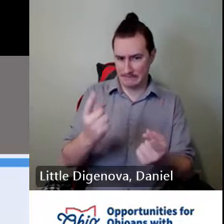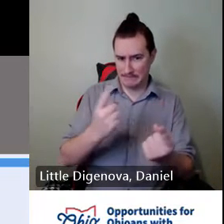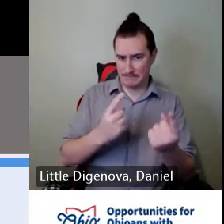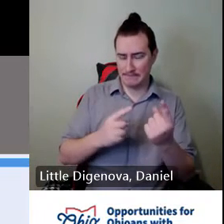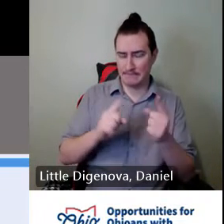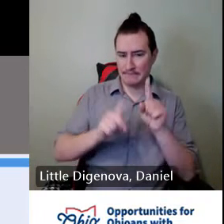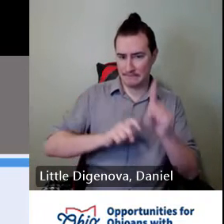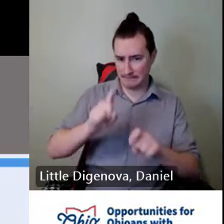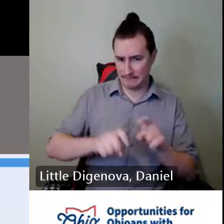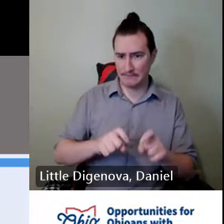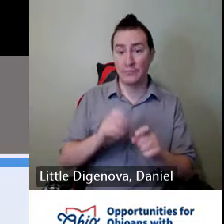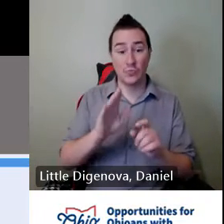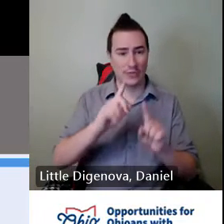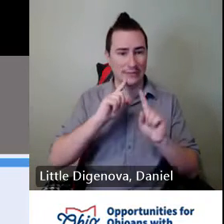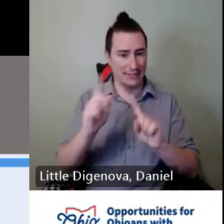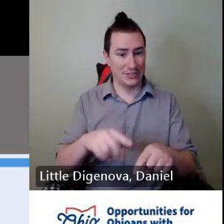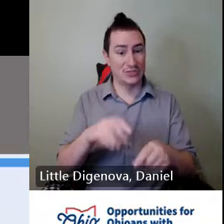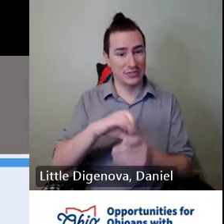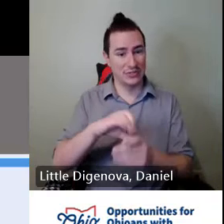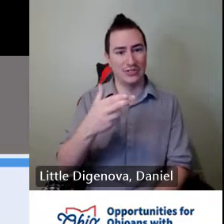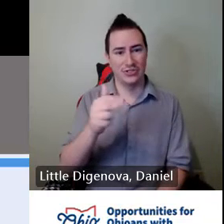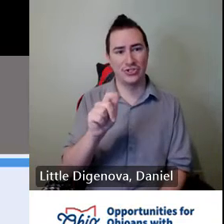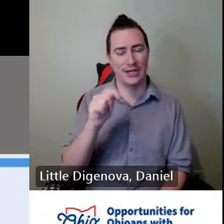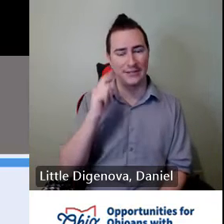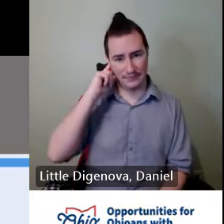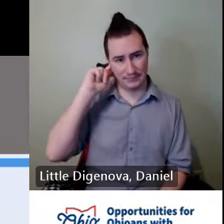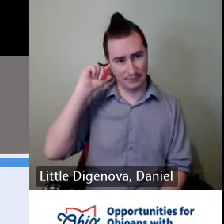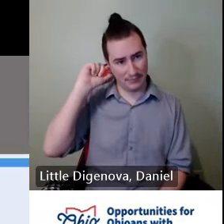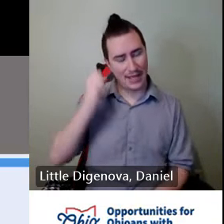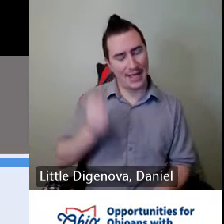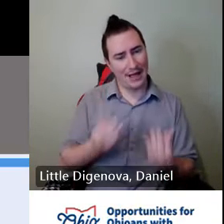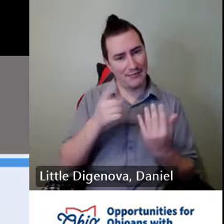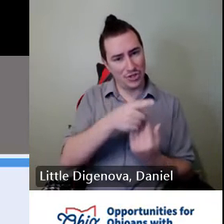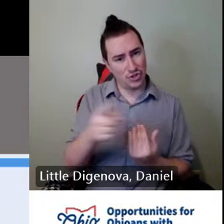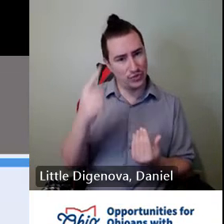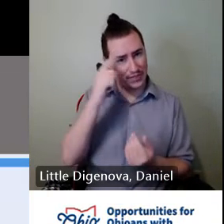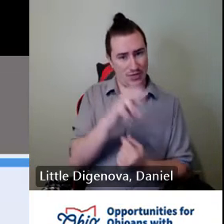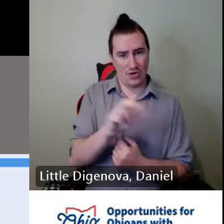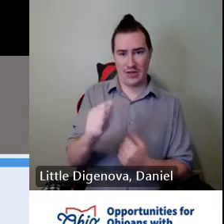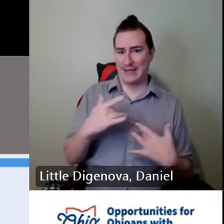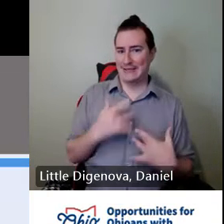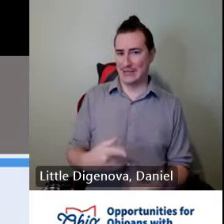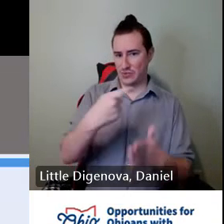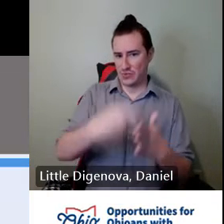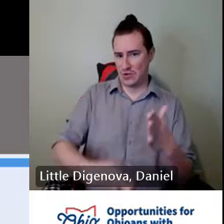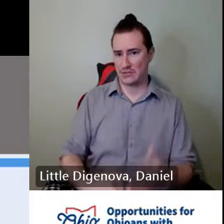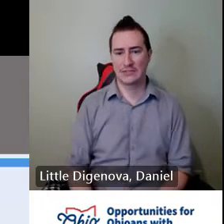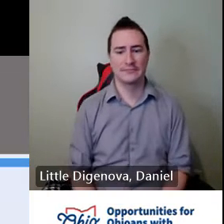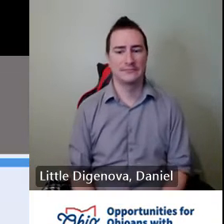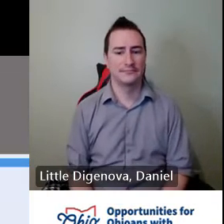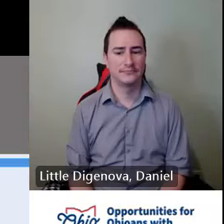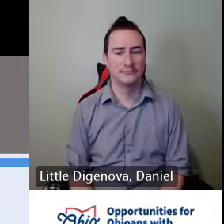Julie: So, Julia, I'm going to keep an eye on the chat and see what guesses we have from the audience and what they think is